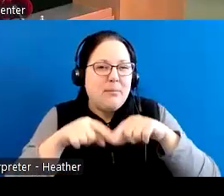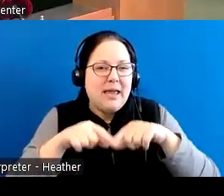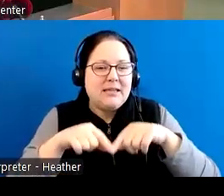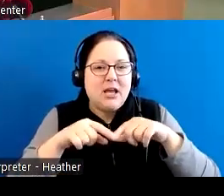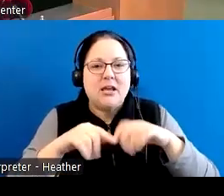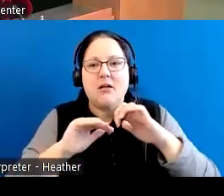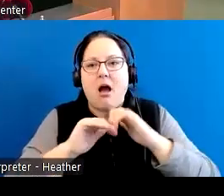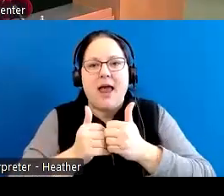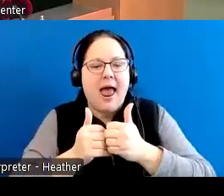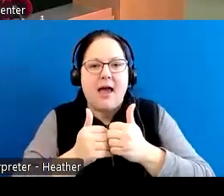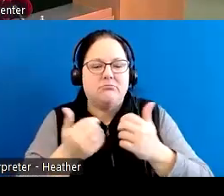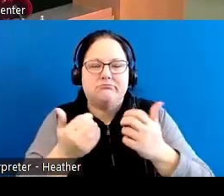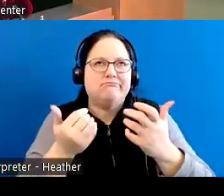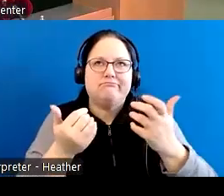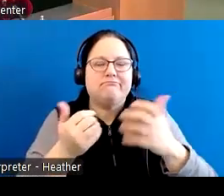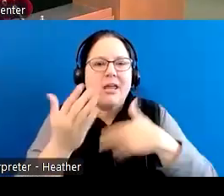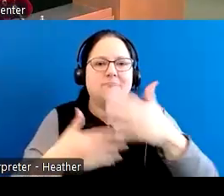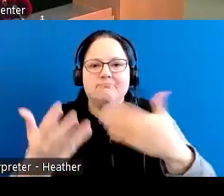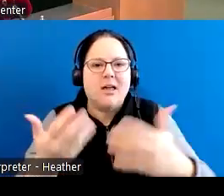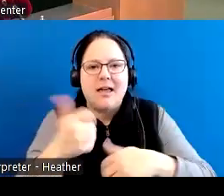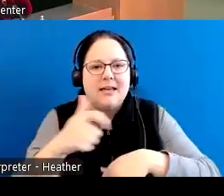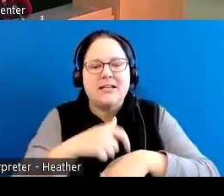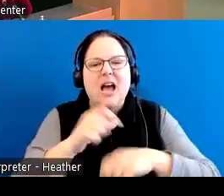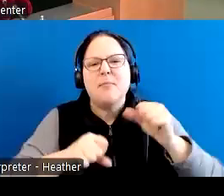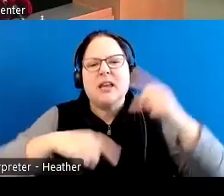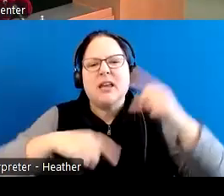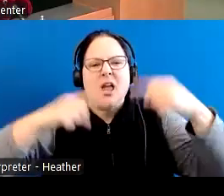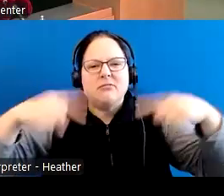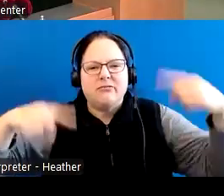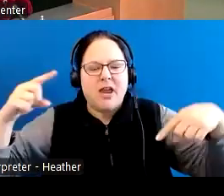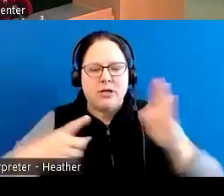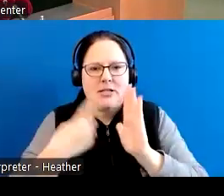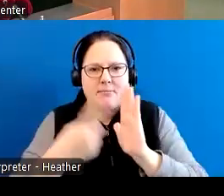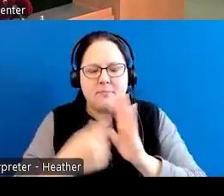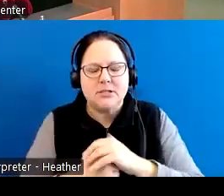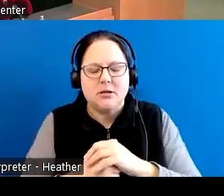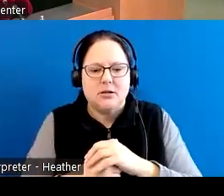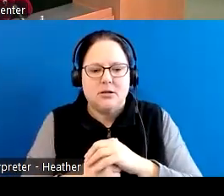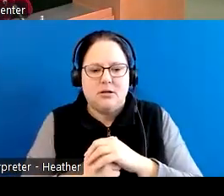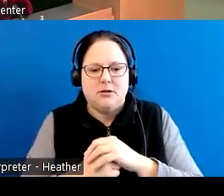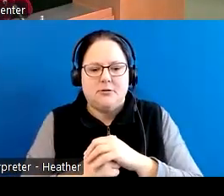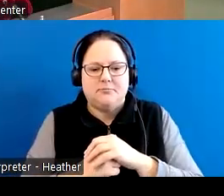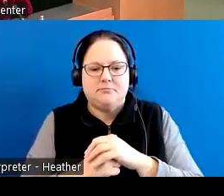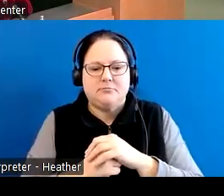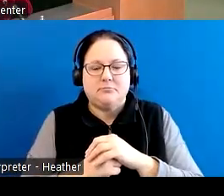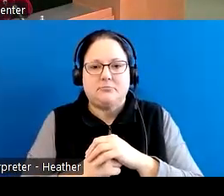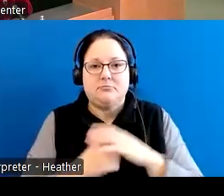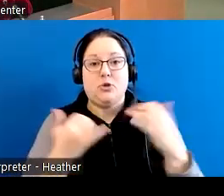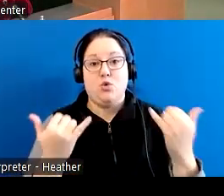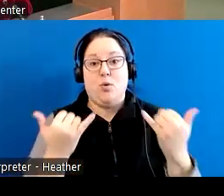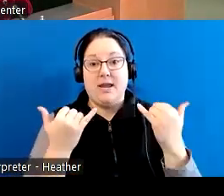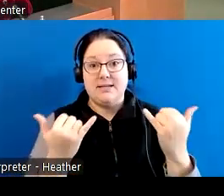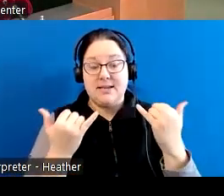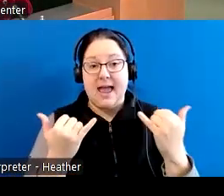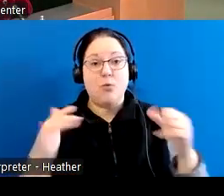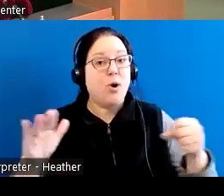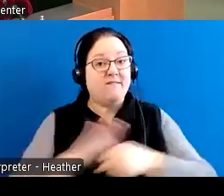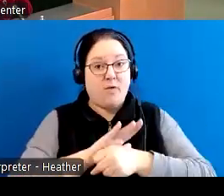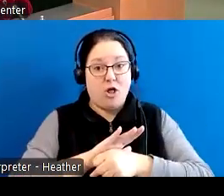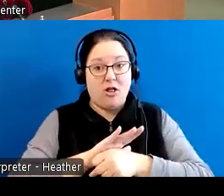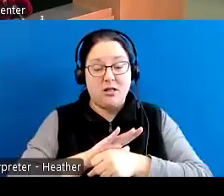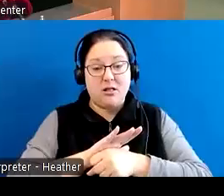point in time the total census can fluctuate some. Uh our right now our unit is full with uh seven